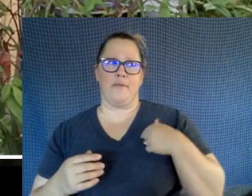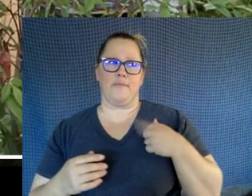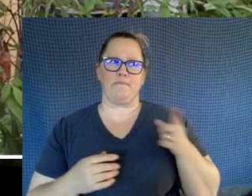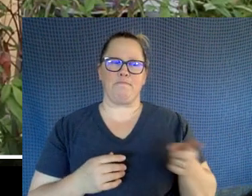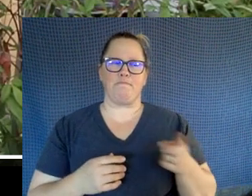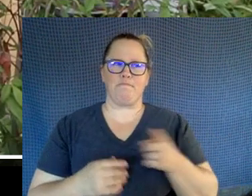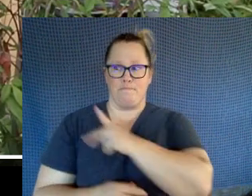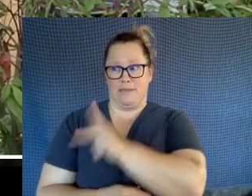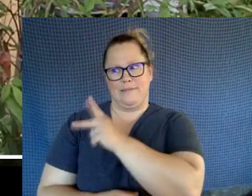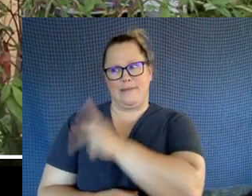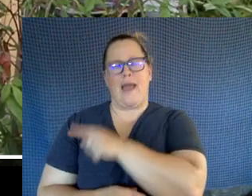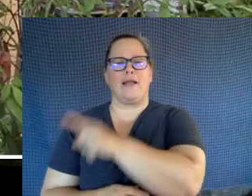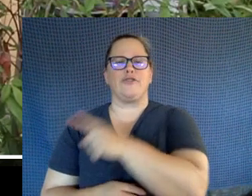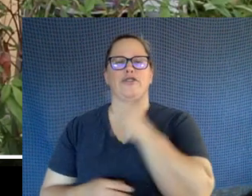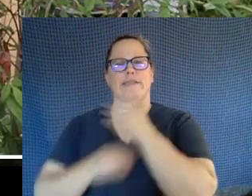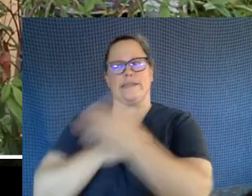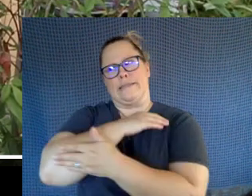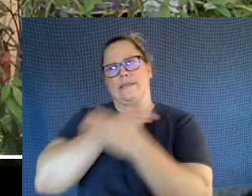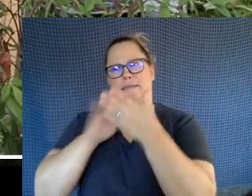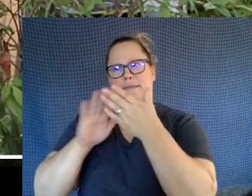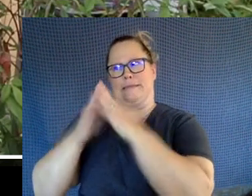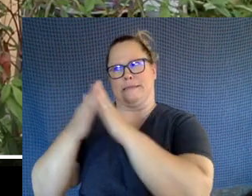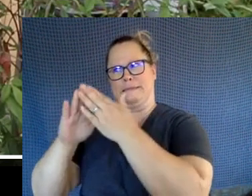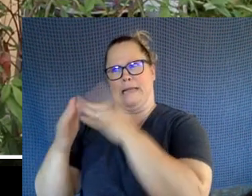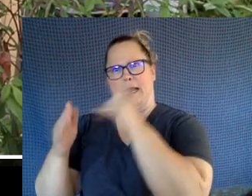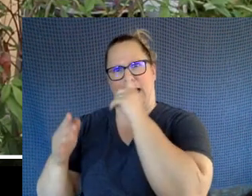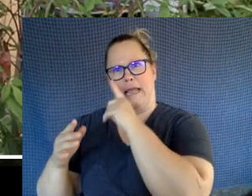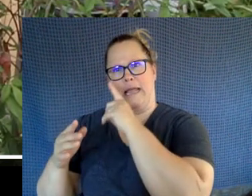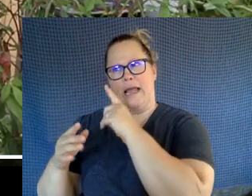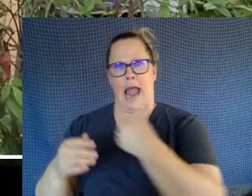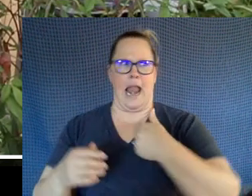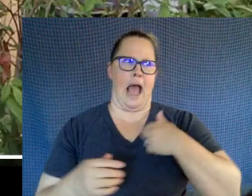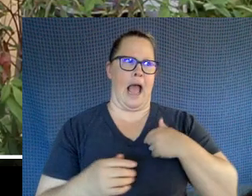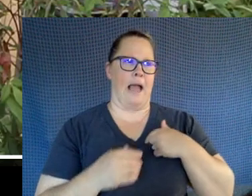country cousin right over here. And a lot of things were happening in